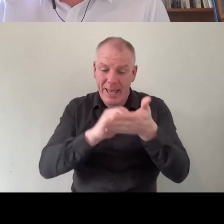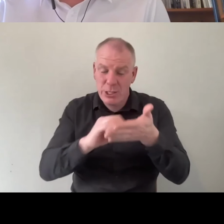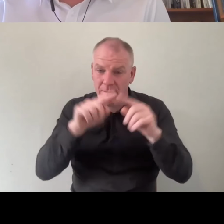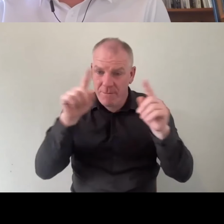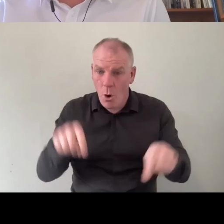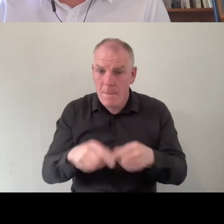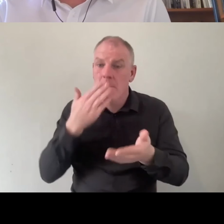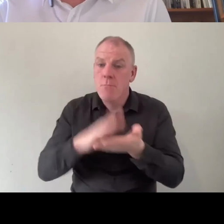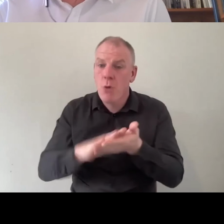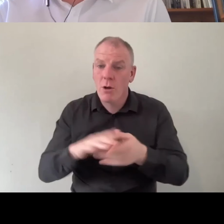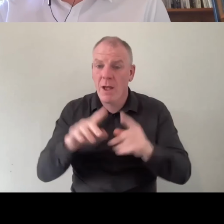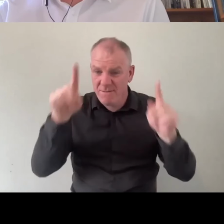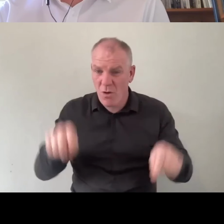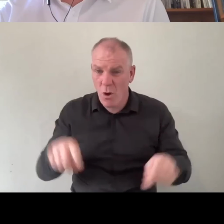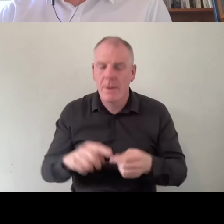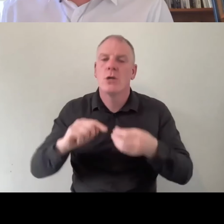address all area of accessibility and so on.